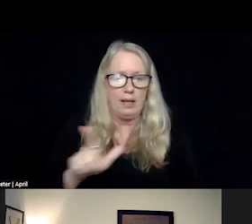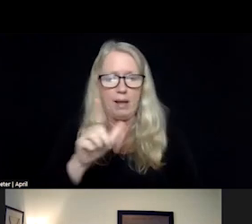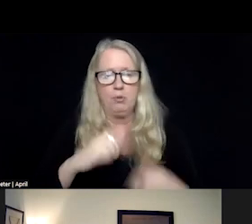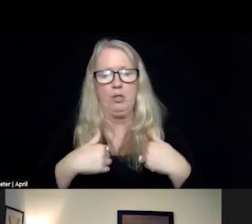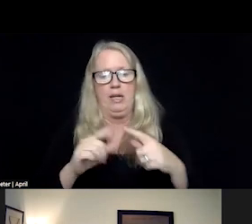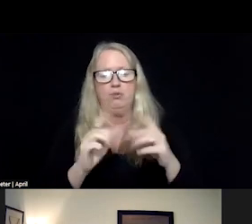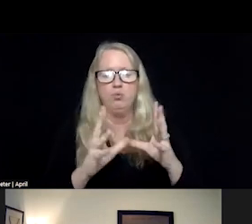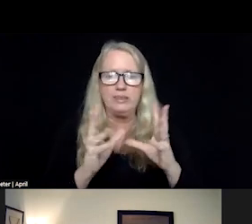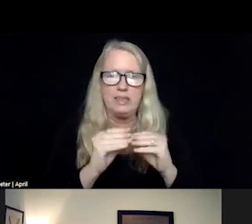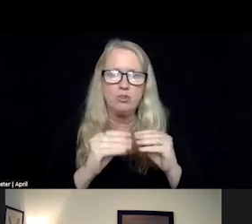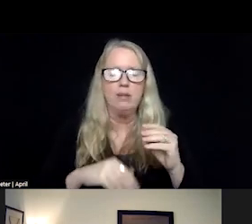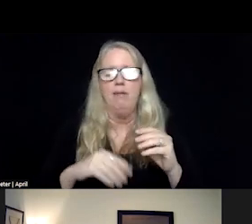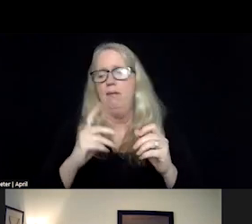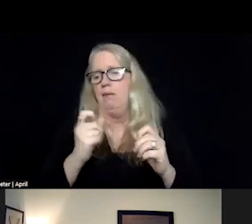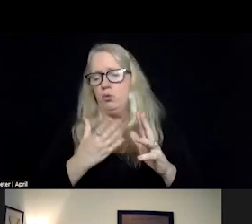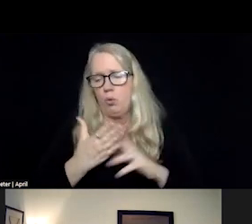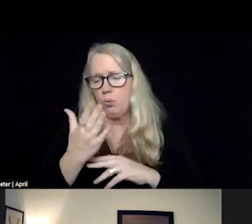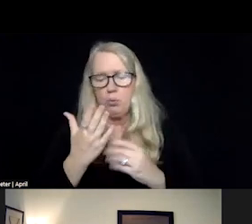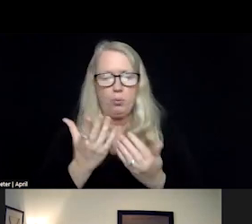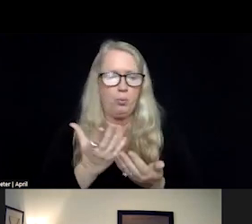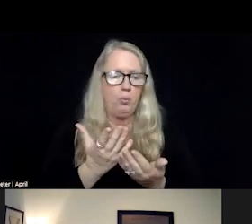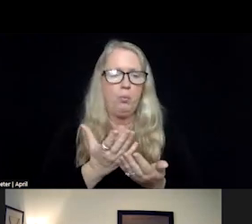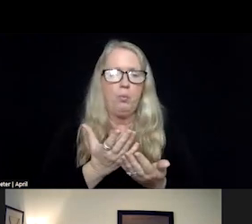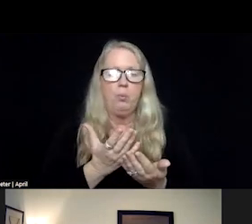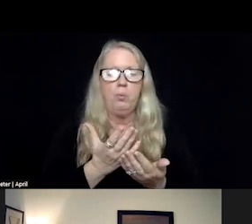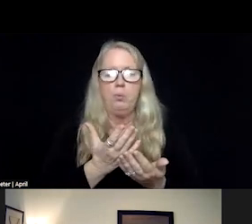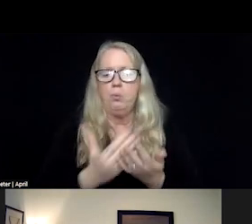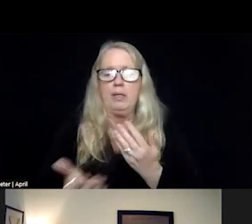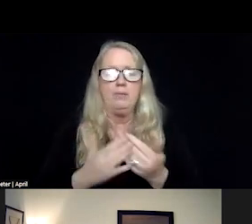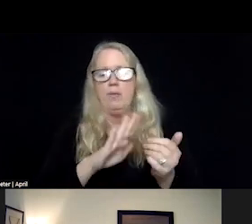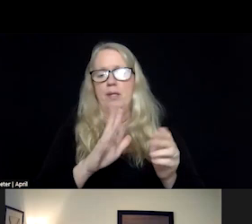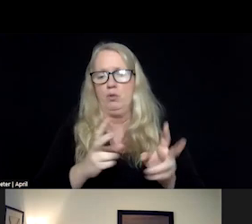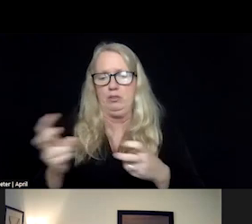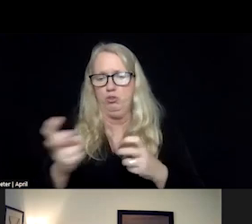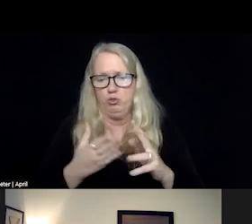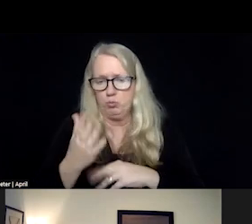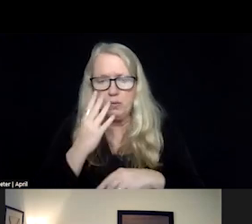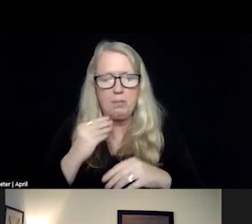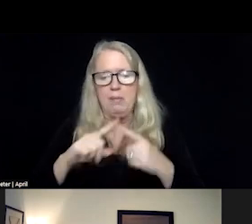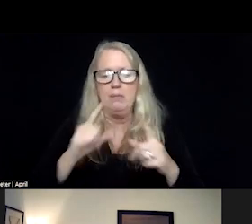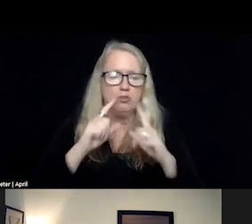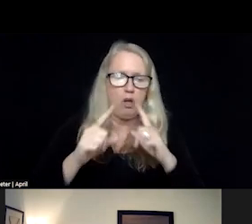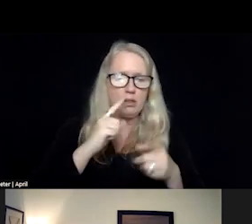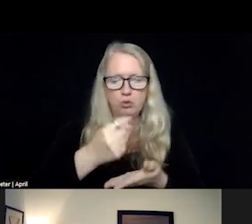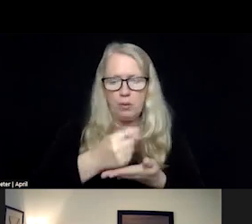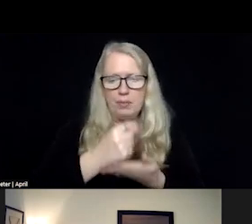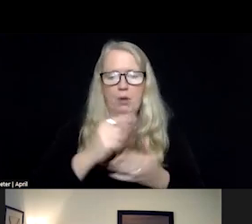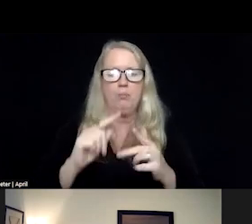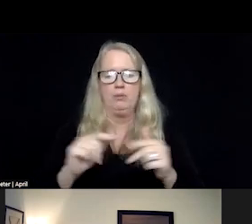GO THROUGH WHATEVER ISSUES THEY ARE GOING THROUGH AND TALKING TO A THERAPIST AND THINGS OF THAT NATURE.